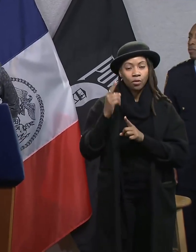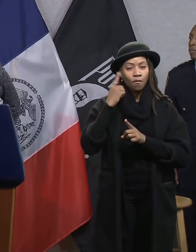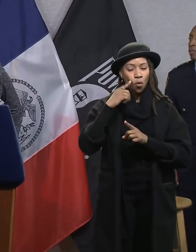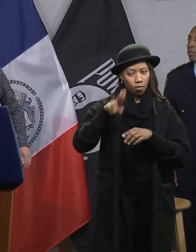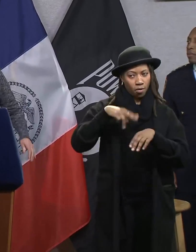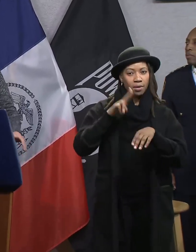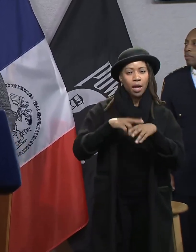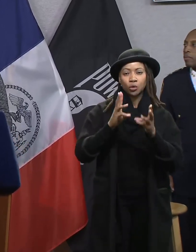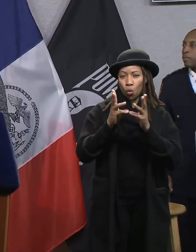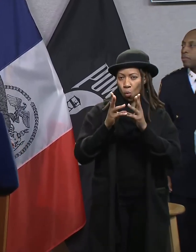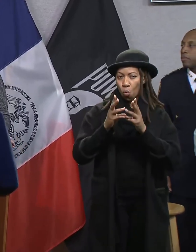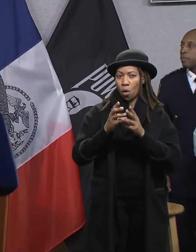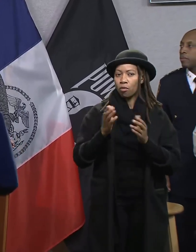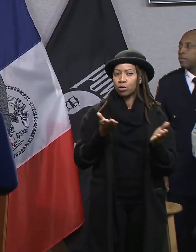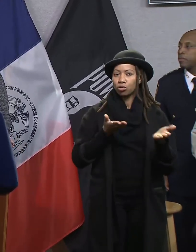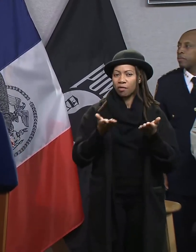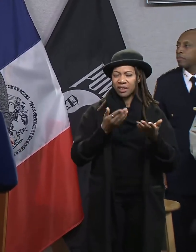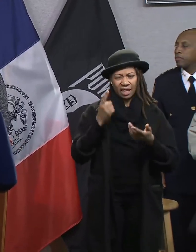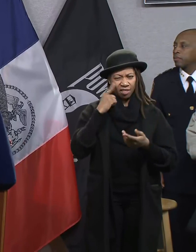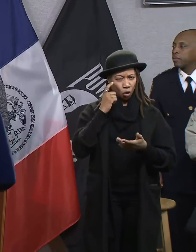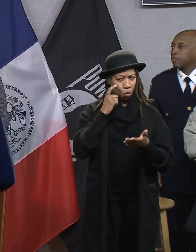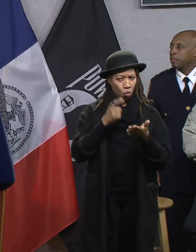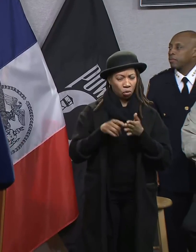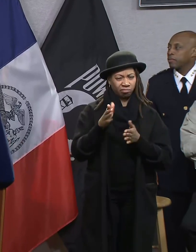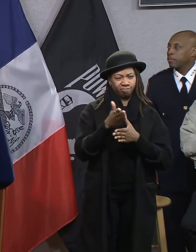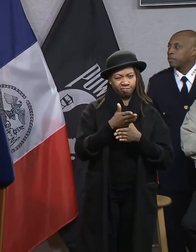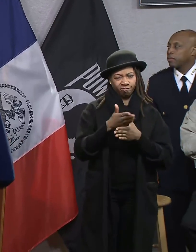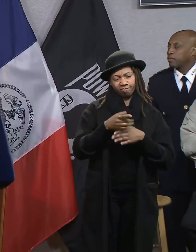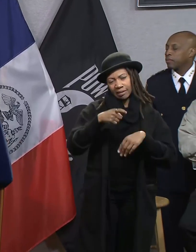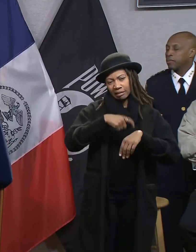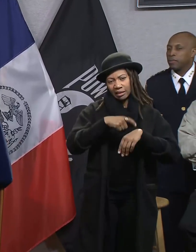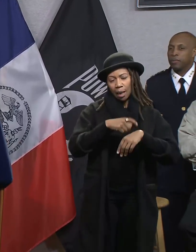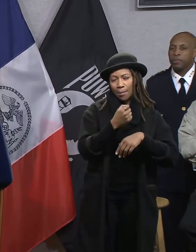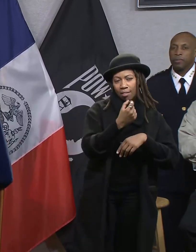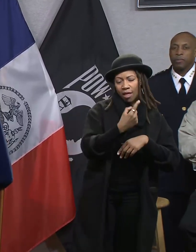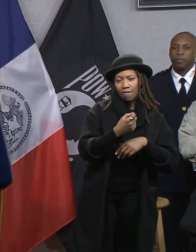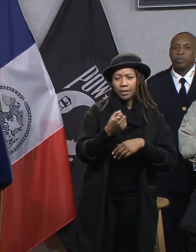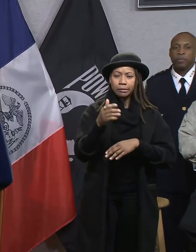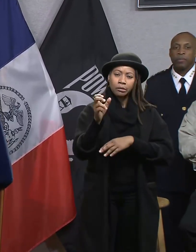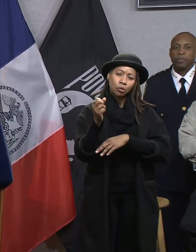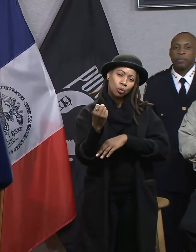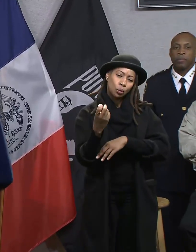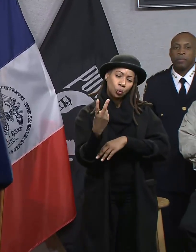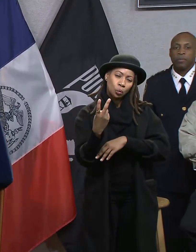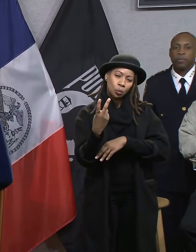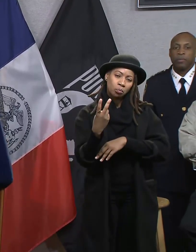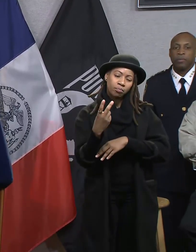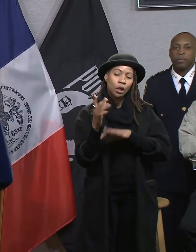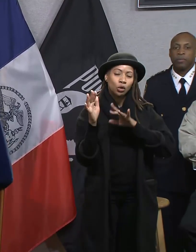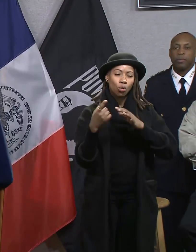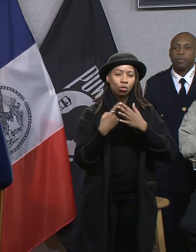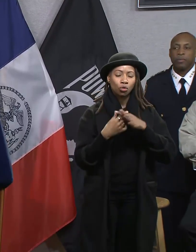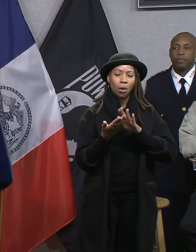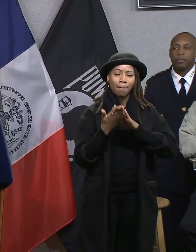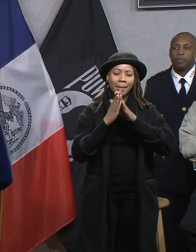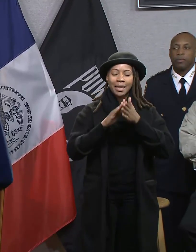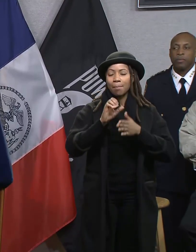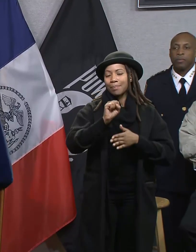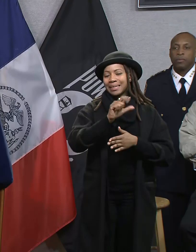WE ARE UNDER EIGHT WINTER WEATHER ADVISORY UNTIL MIDNIGHT. PER THE NATIONAL